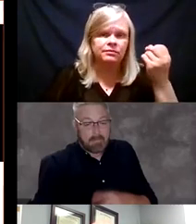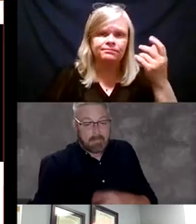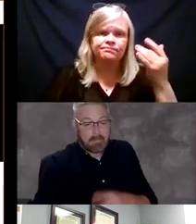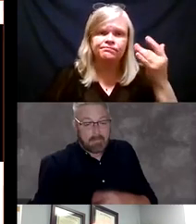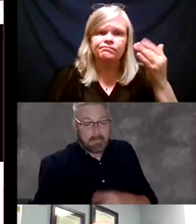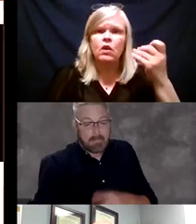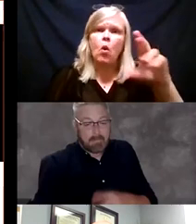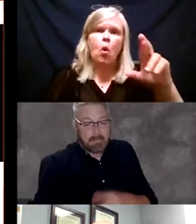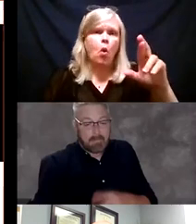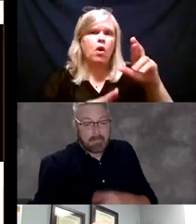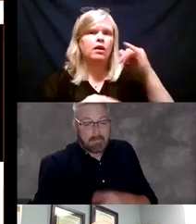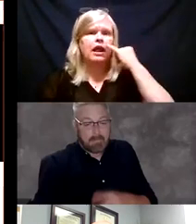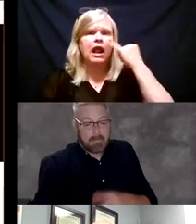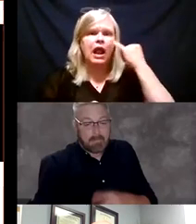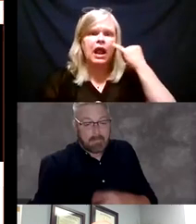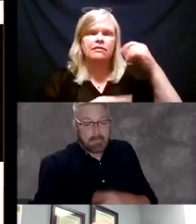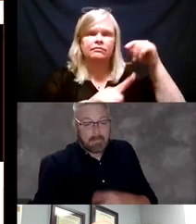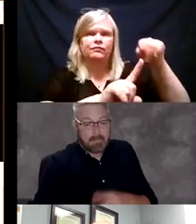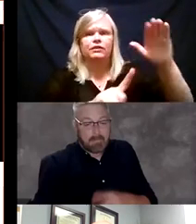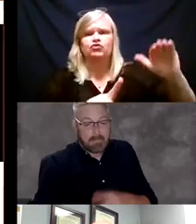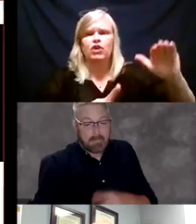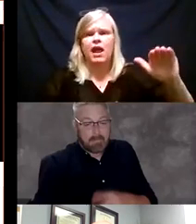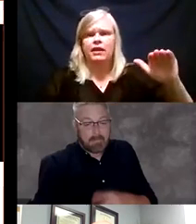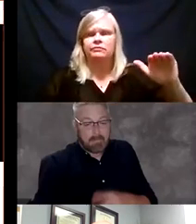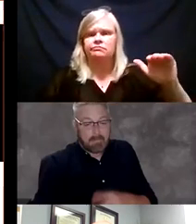A CHILD. UNDER IOWA LAW FOR THESE